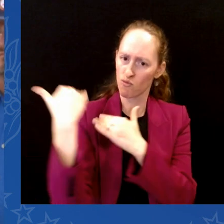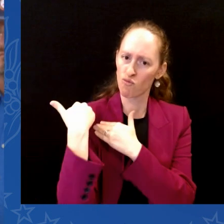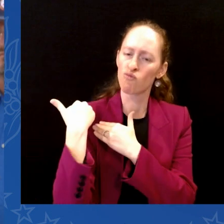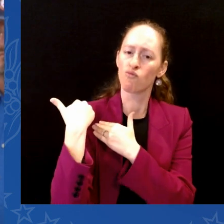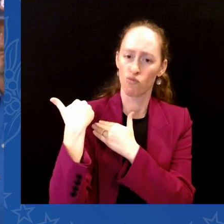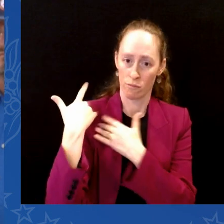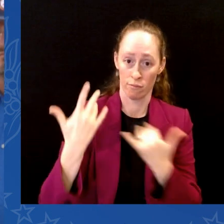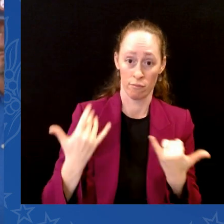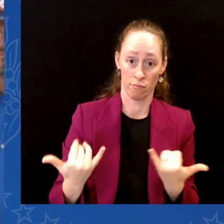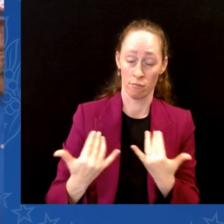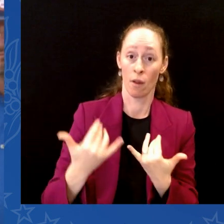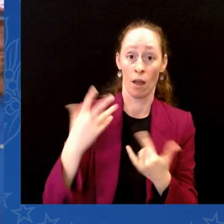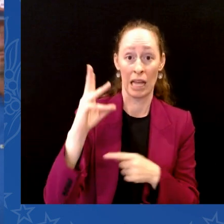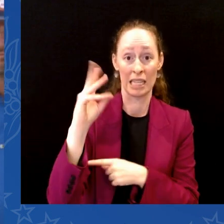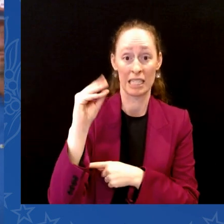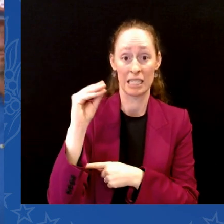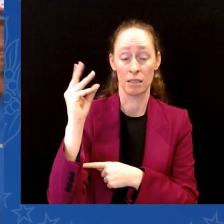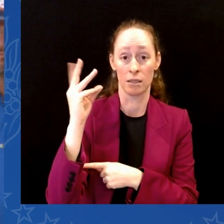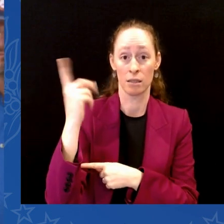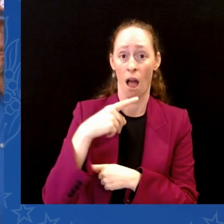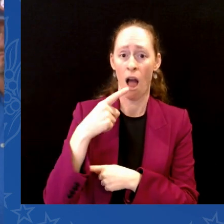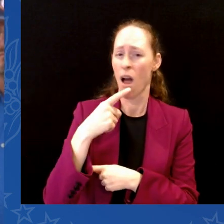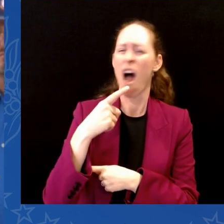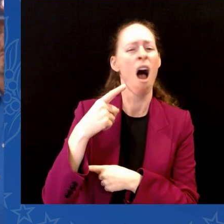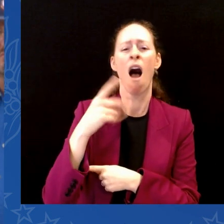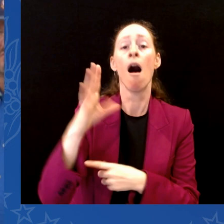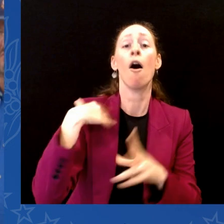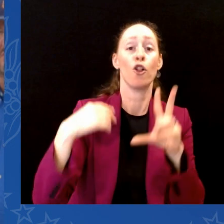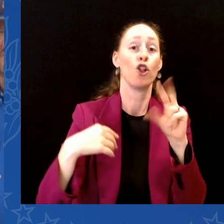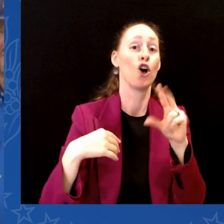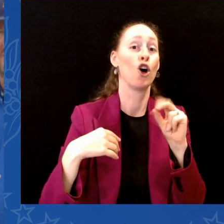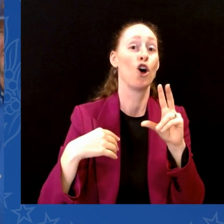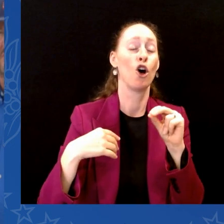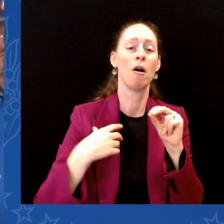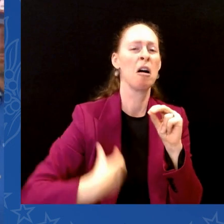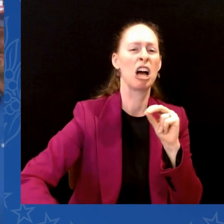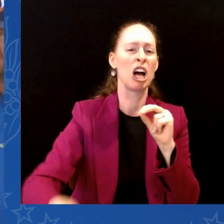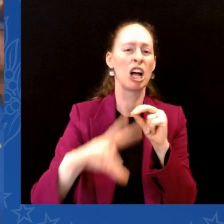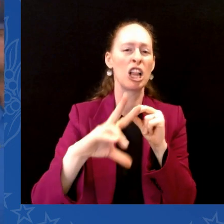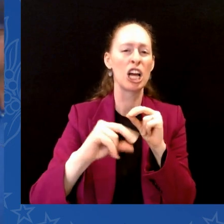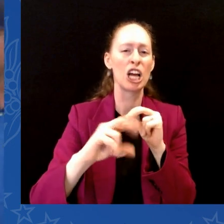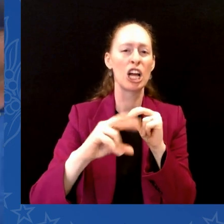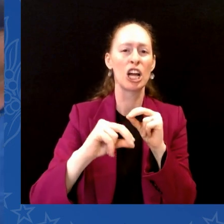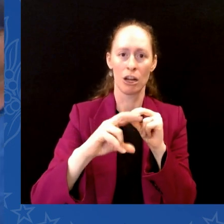And the governor and I talked. I think he's going to have come back and ask for some more beyond those 60 days,